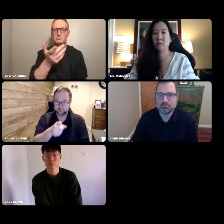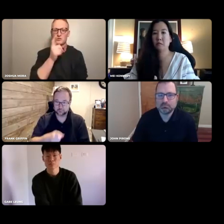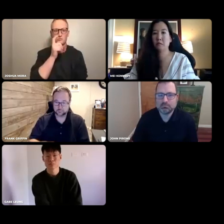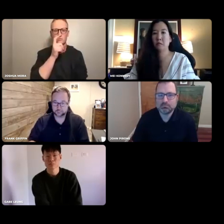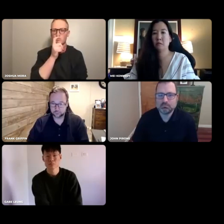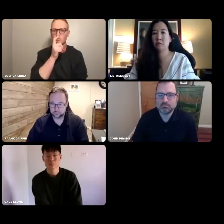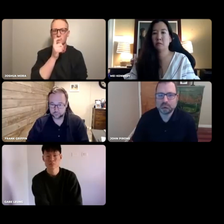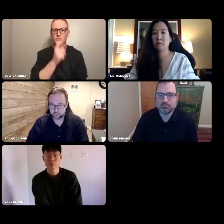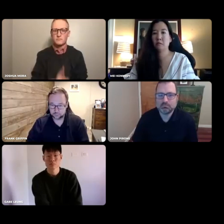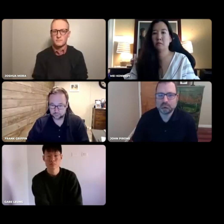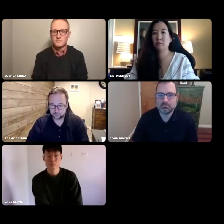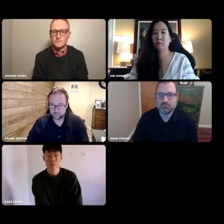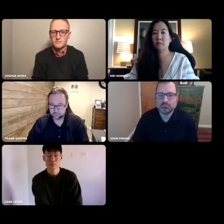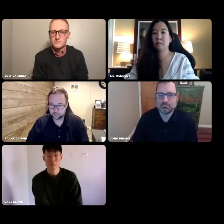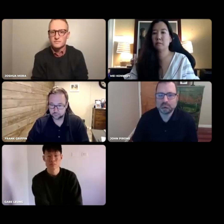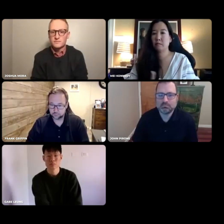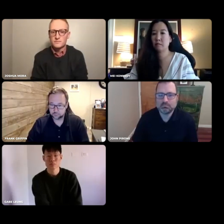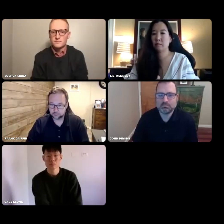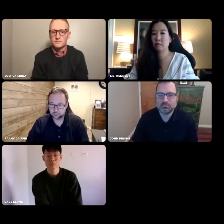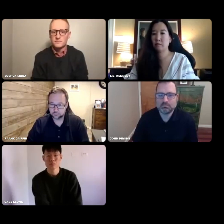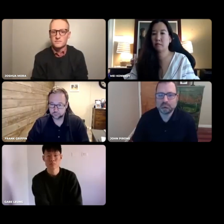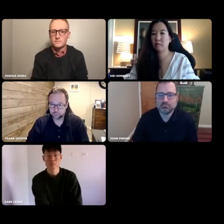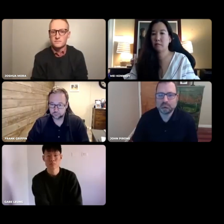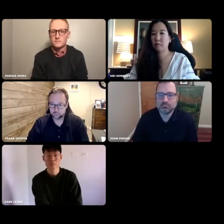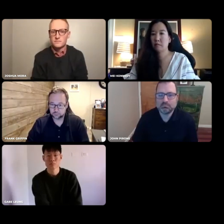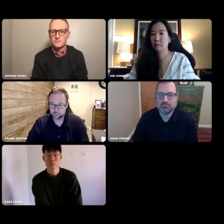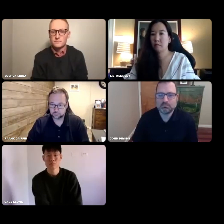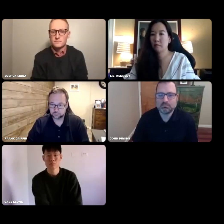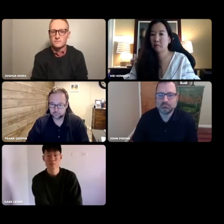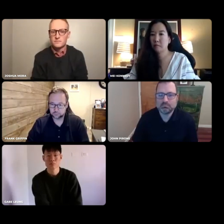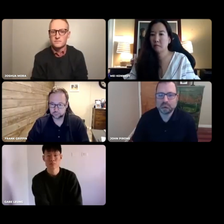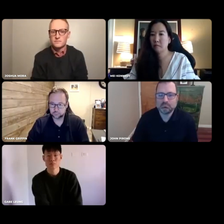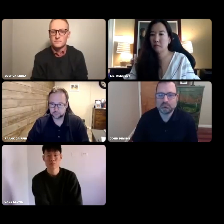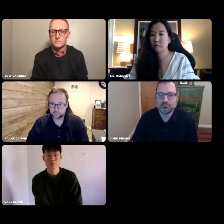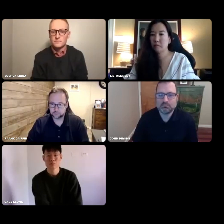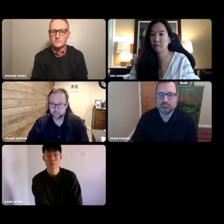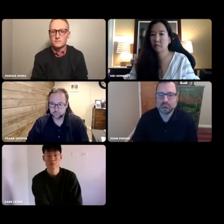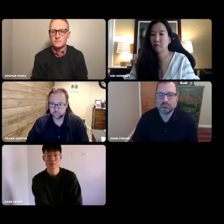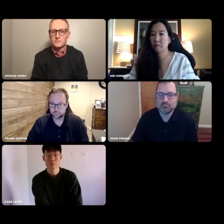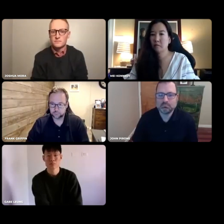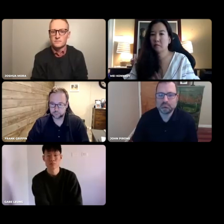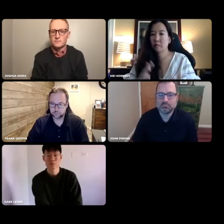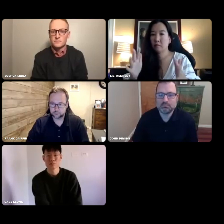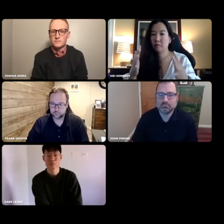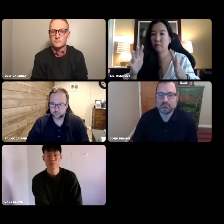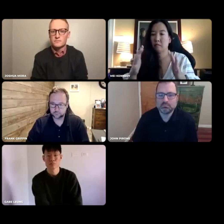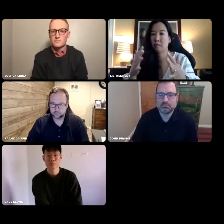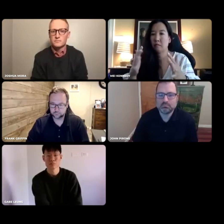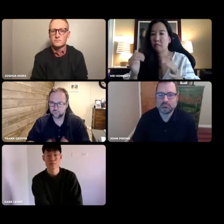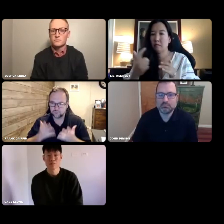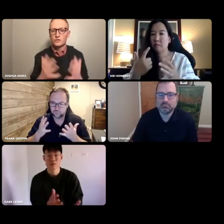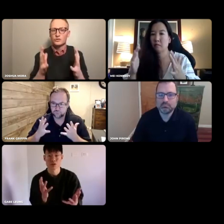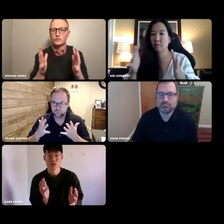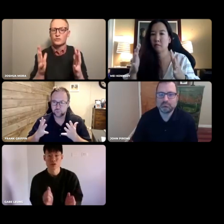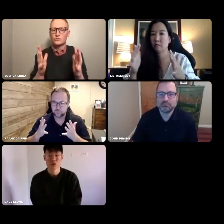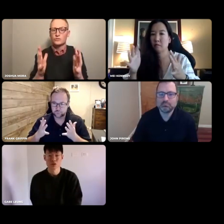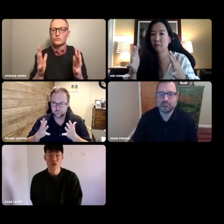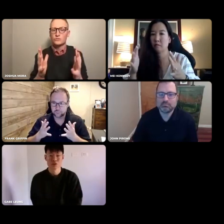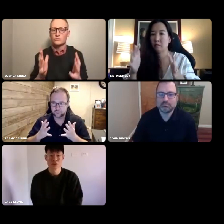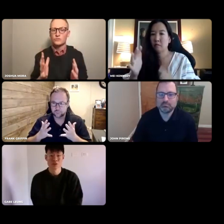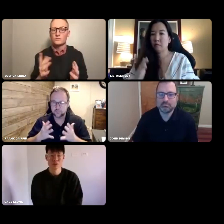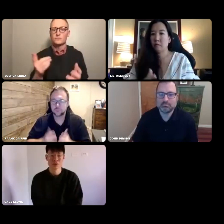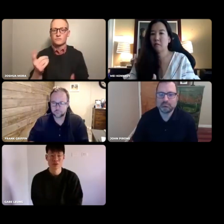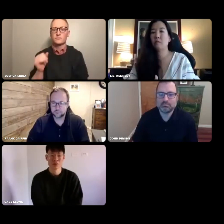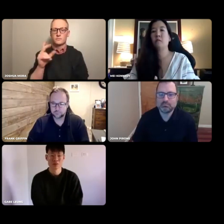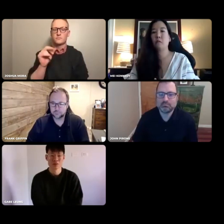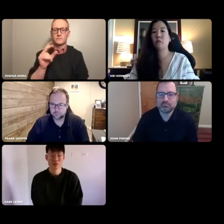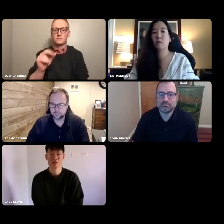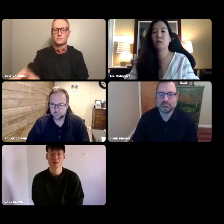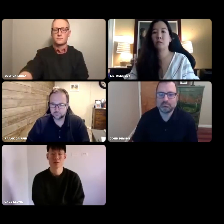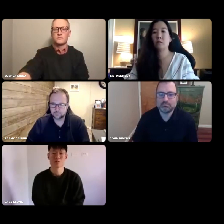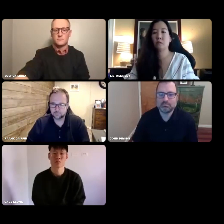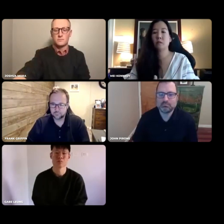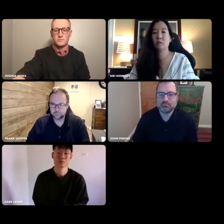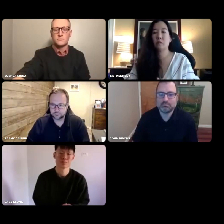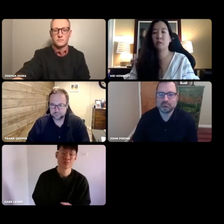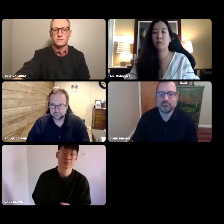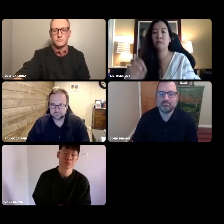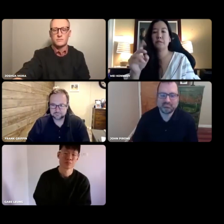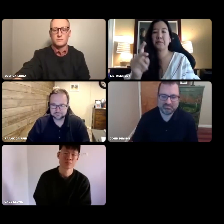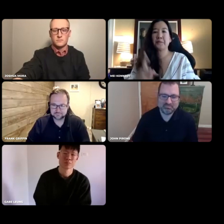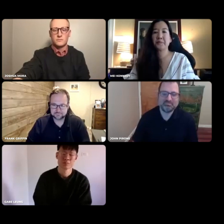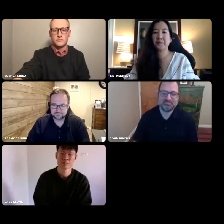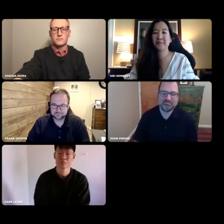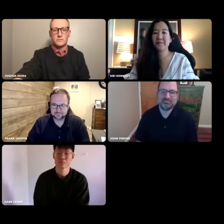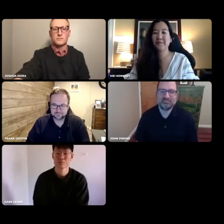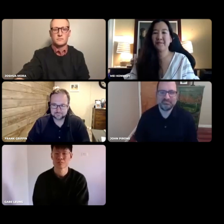I wanted to ask you to briefly introduce yourselves again before you proceed.